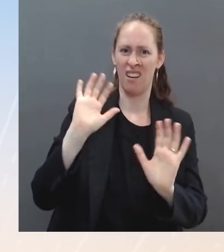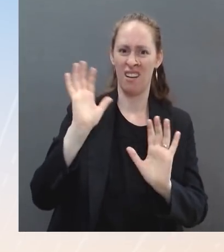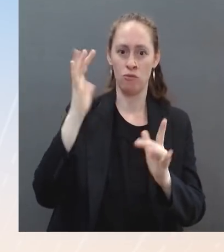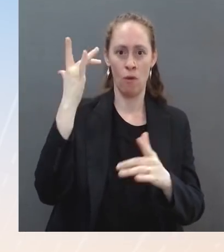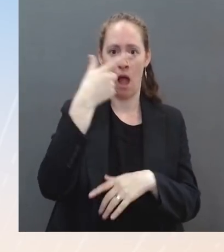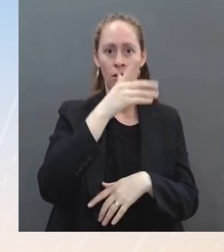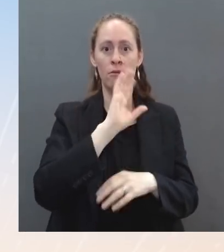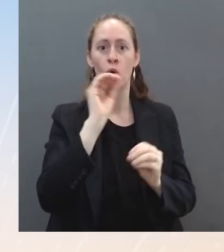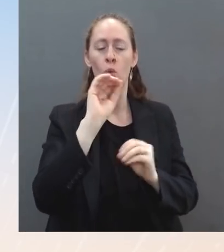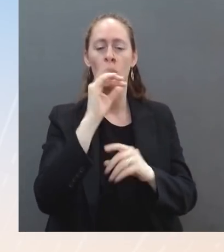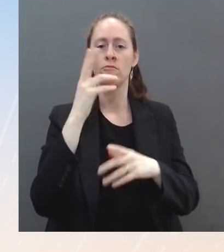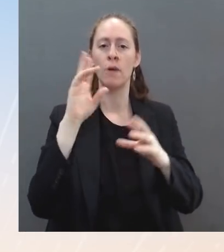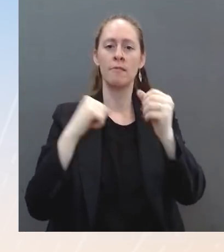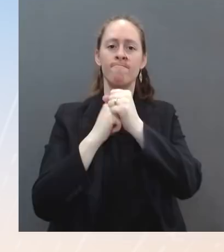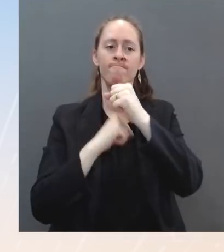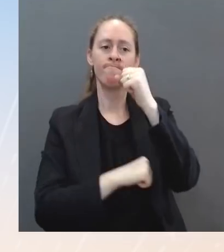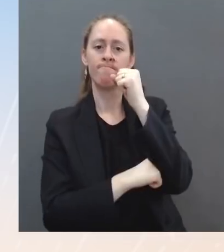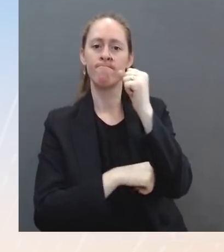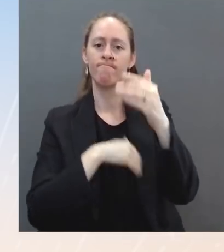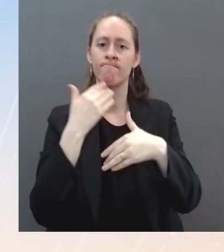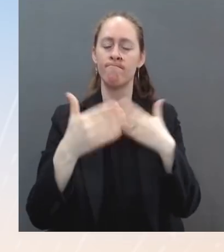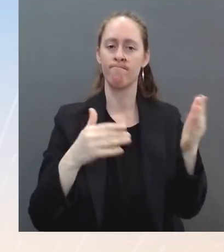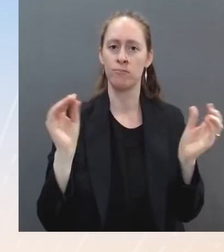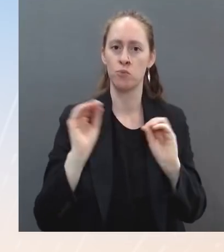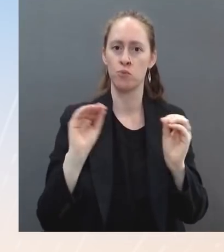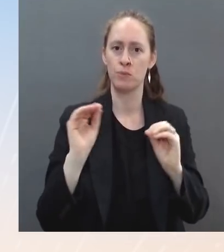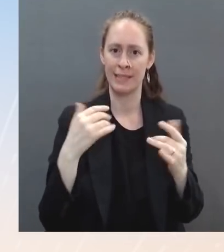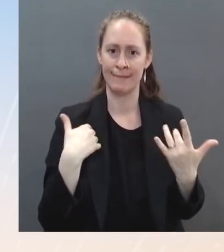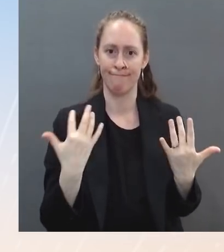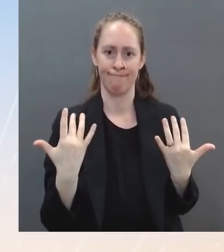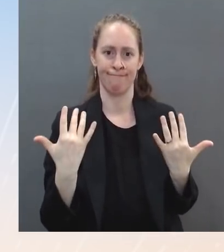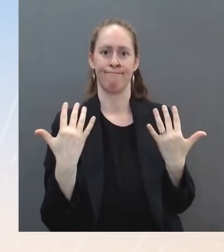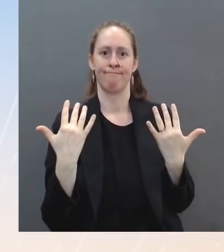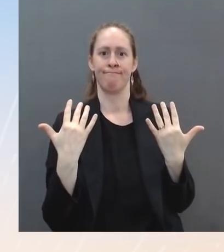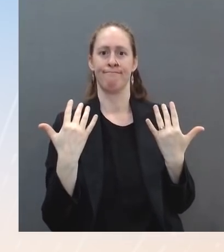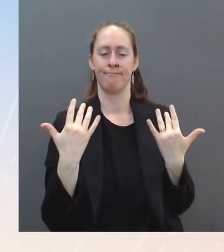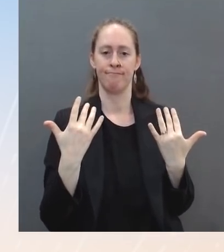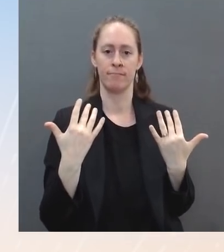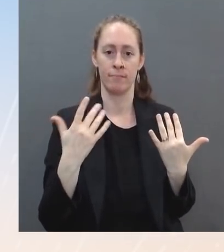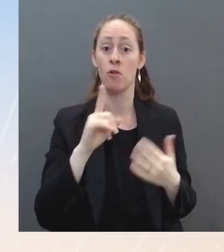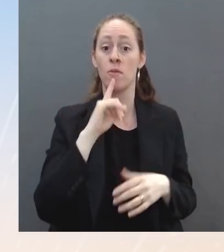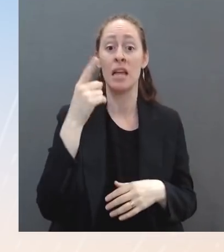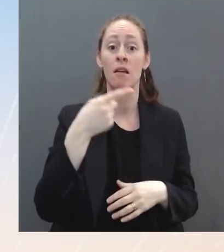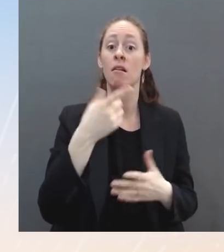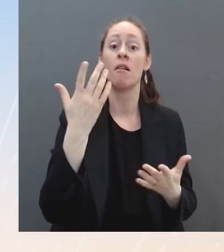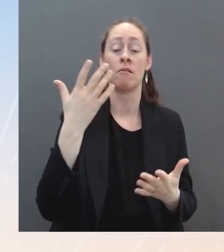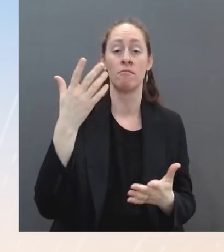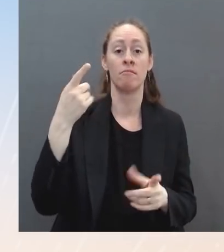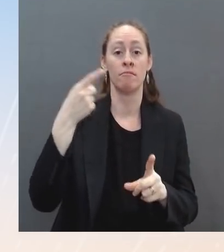And I actually want to read to you a letter to the President signed by 14 U.S. senators, half of whom are Republicans.